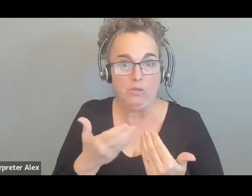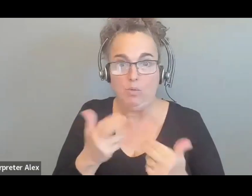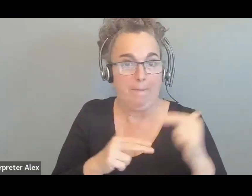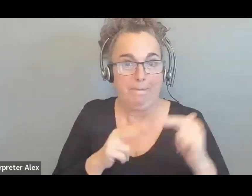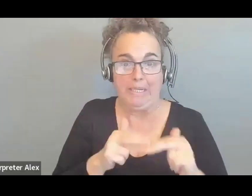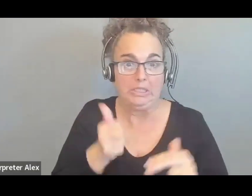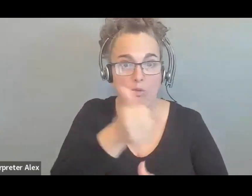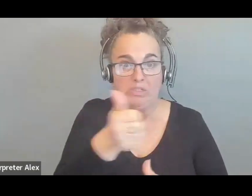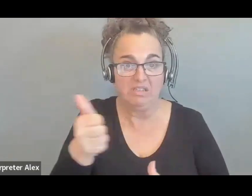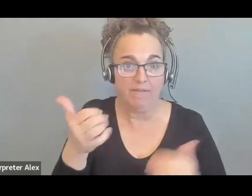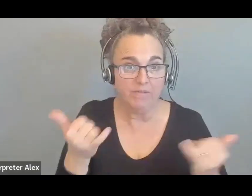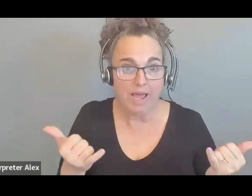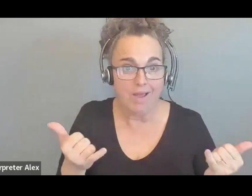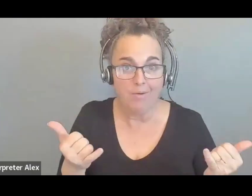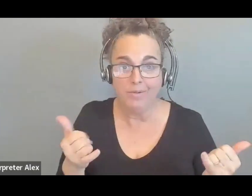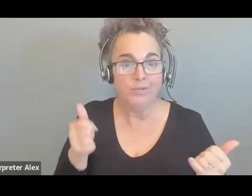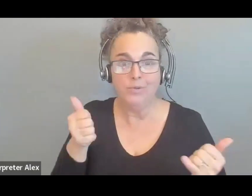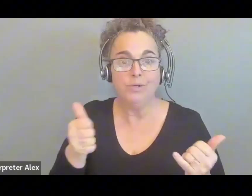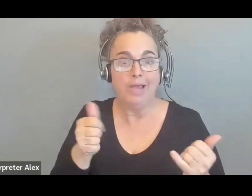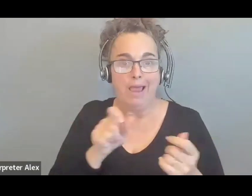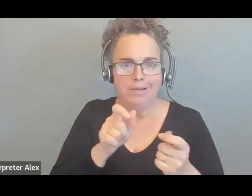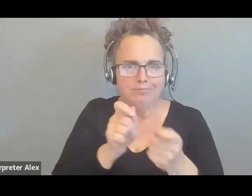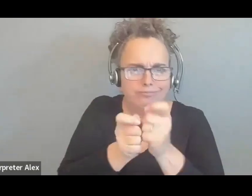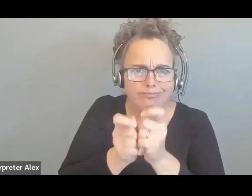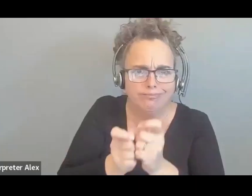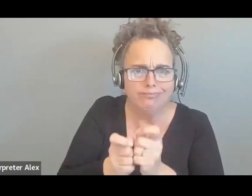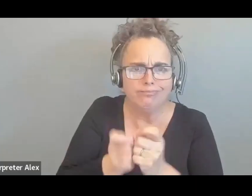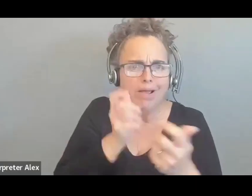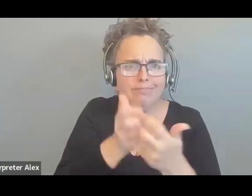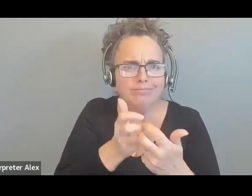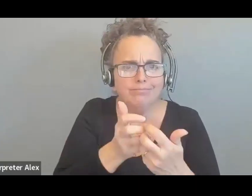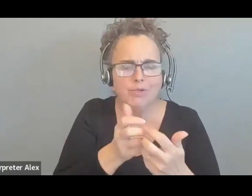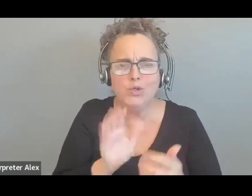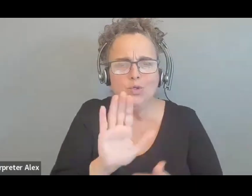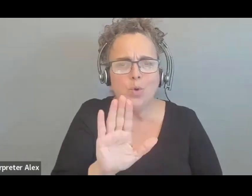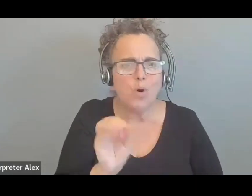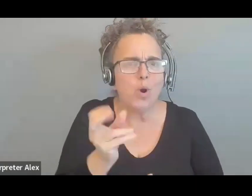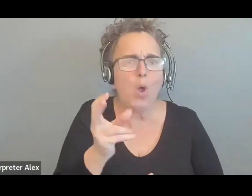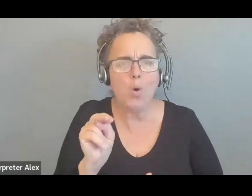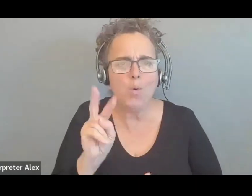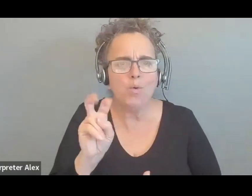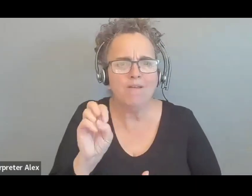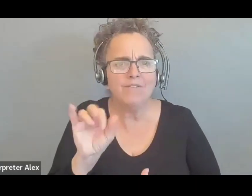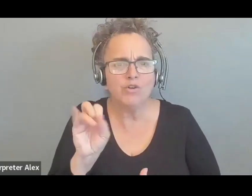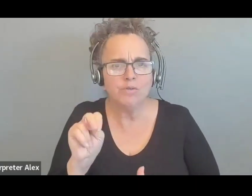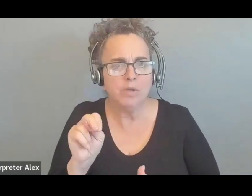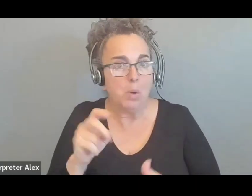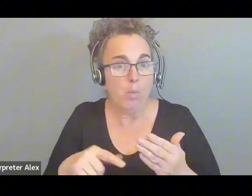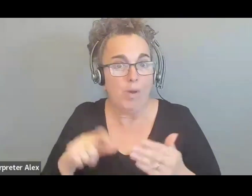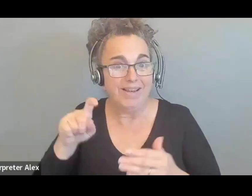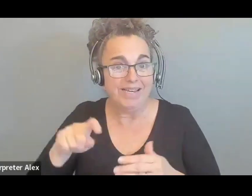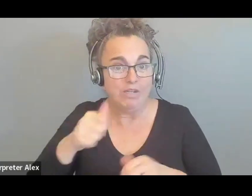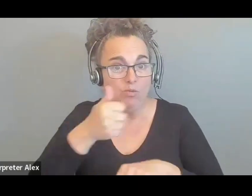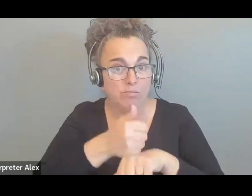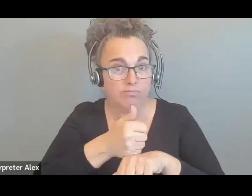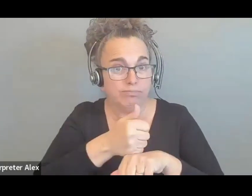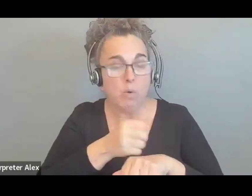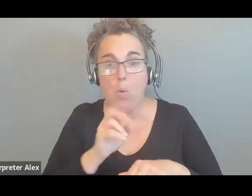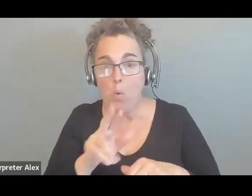Like you can make your own version and, and what needs to exist and what needs to sustain actually is changing significantly.